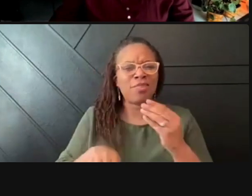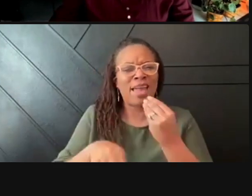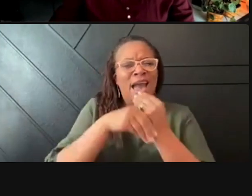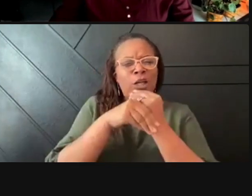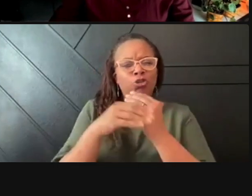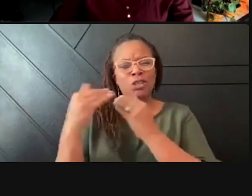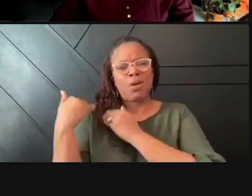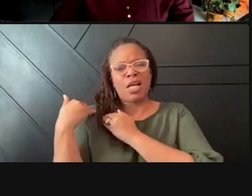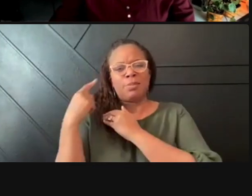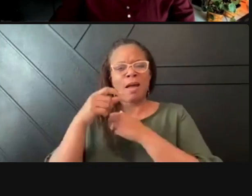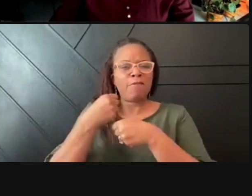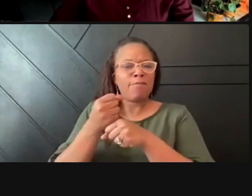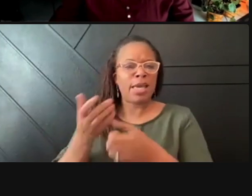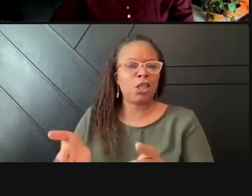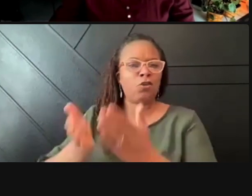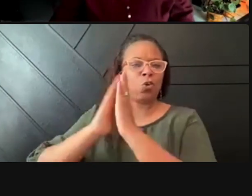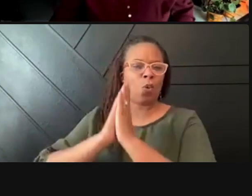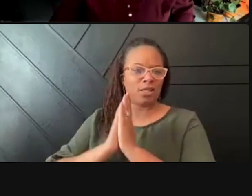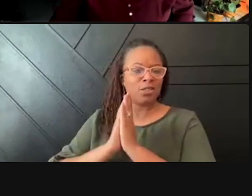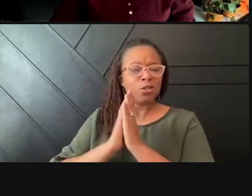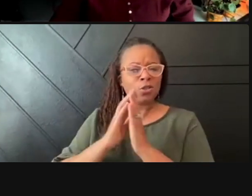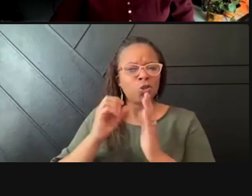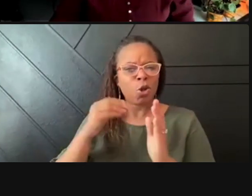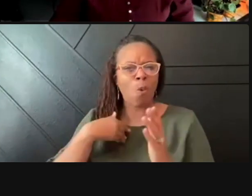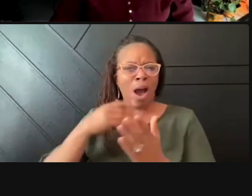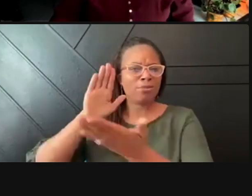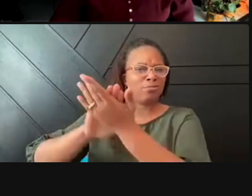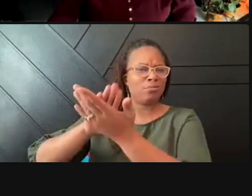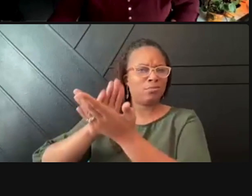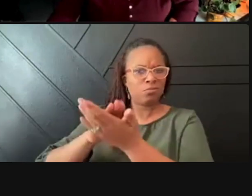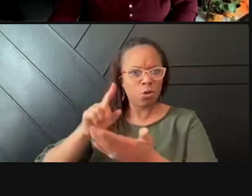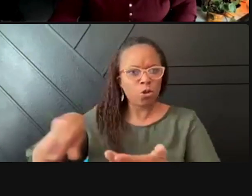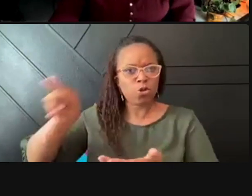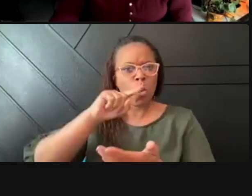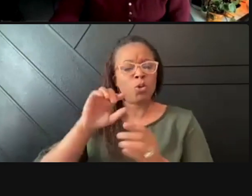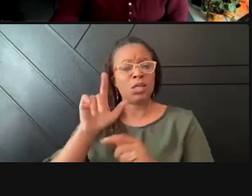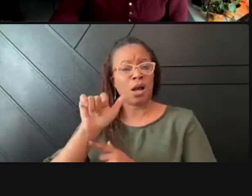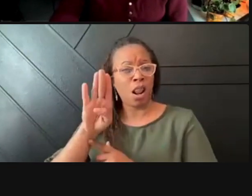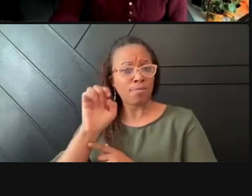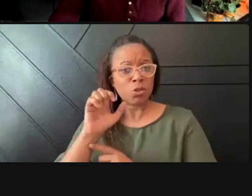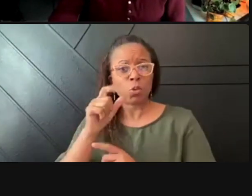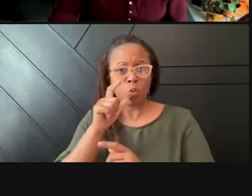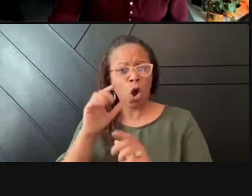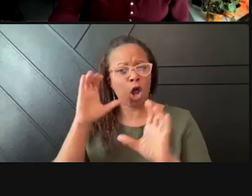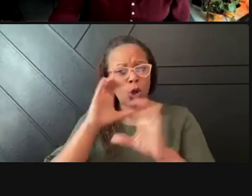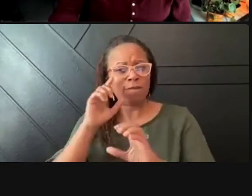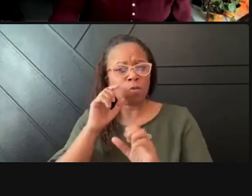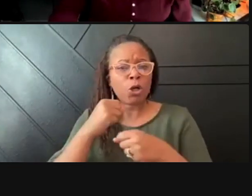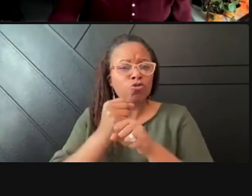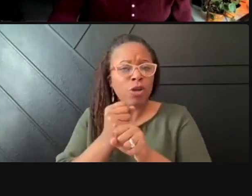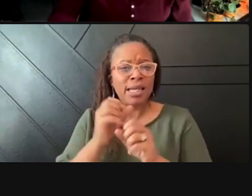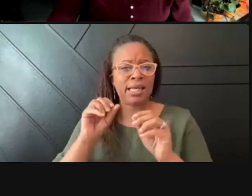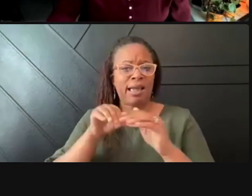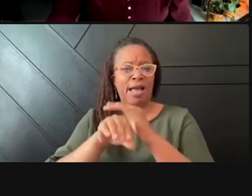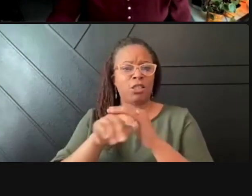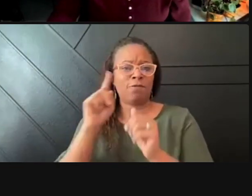they're able to be fully engaged without that additional responsibility of requesting for access.